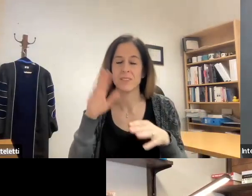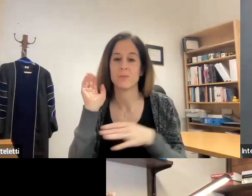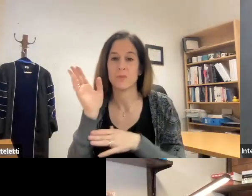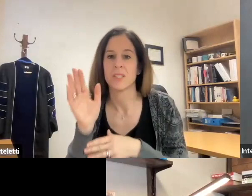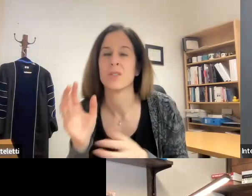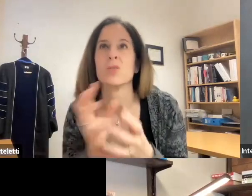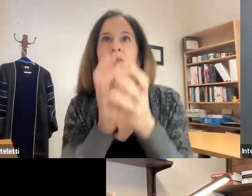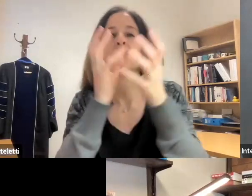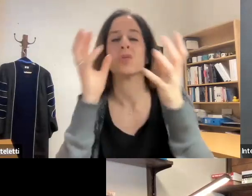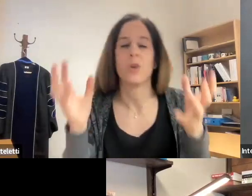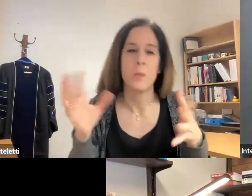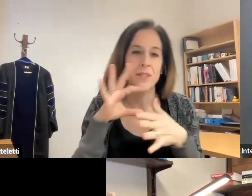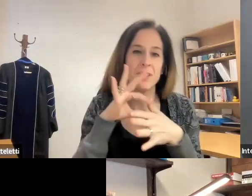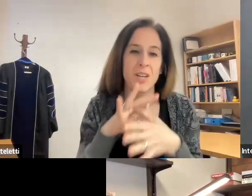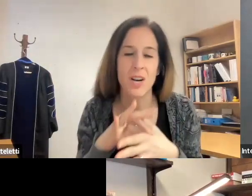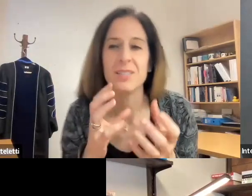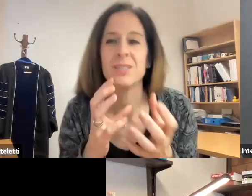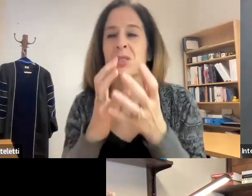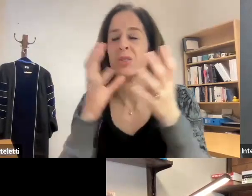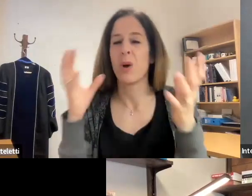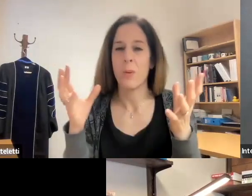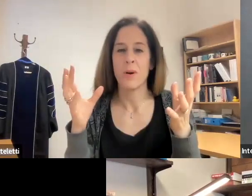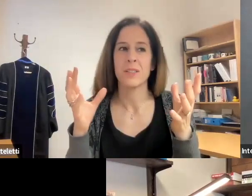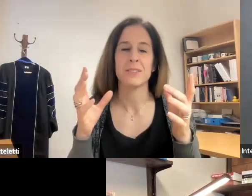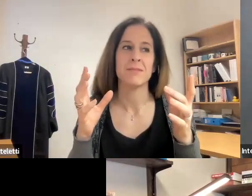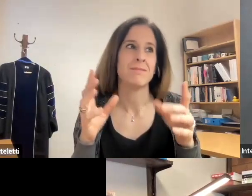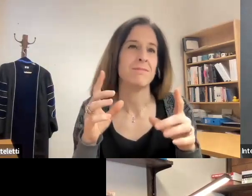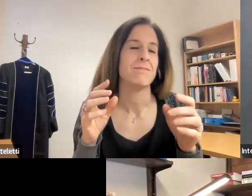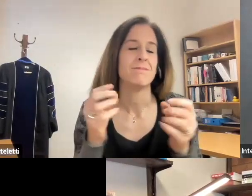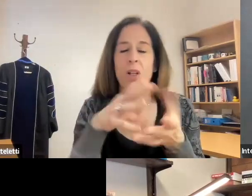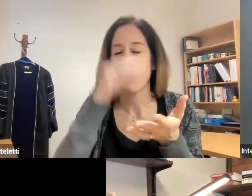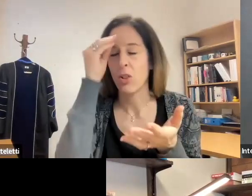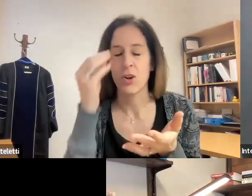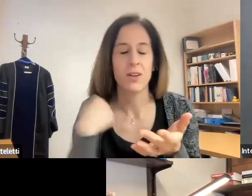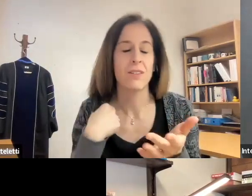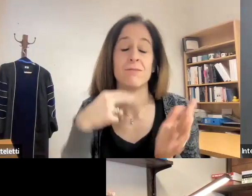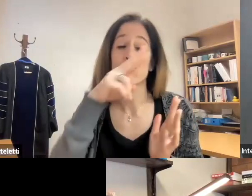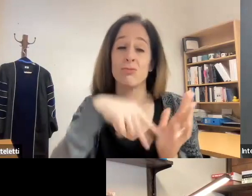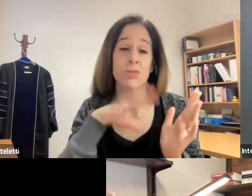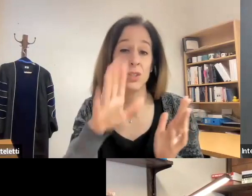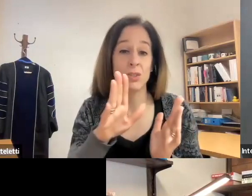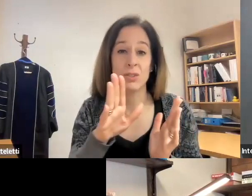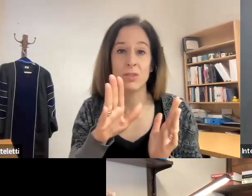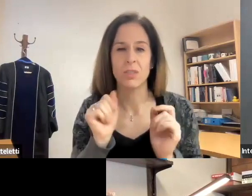again so much for your presentation, Dr. Rollins.